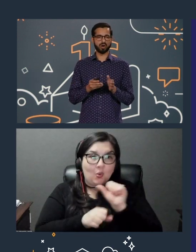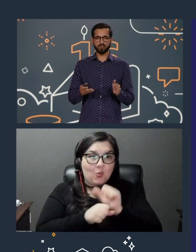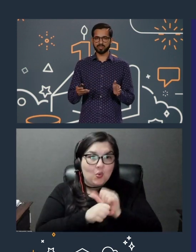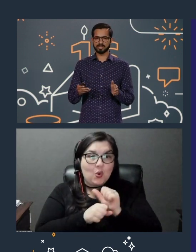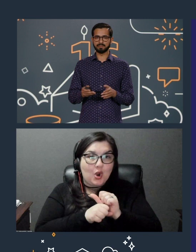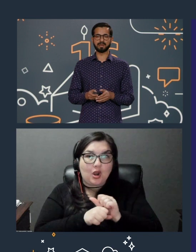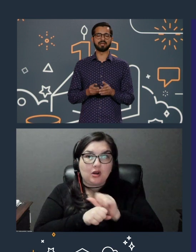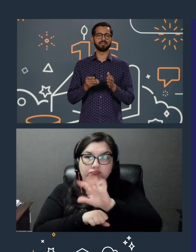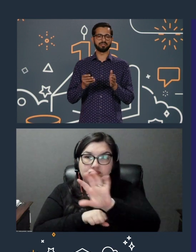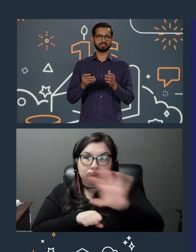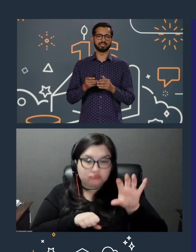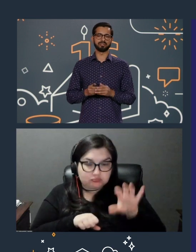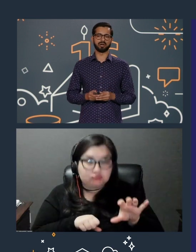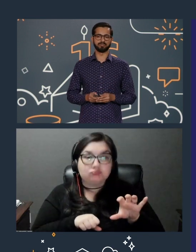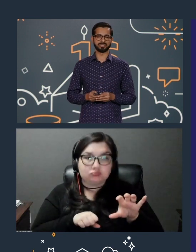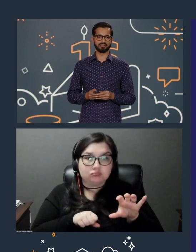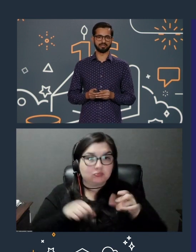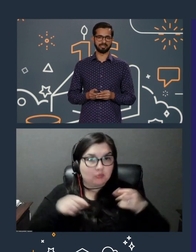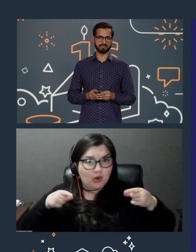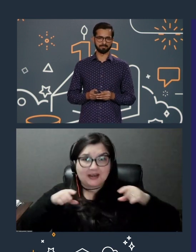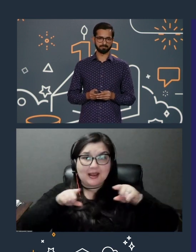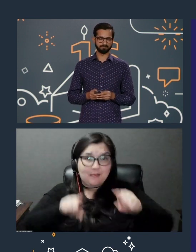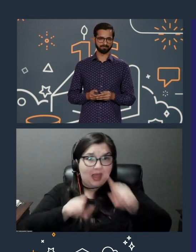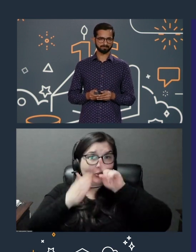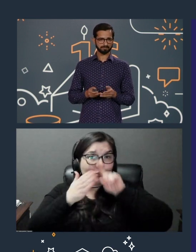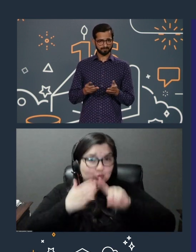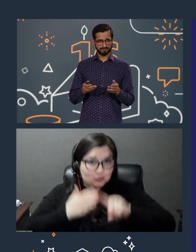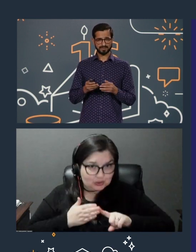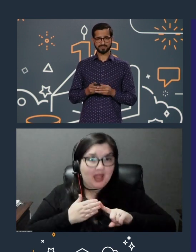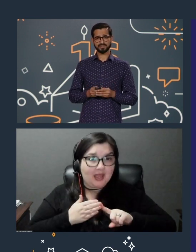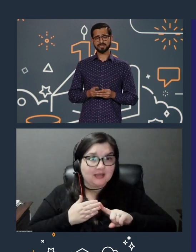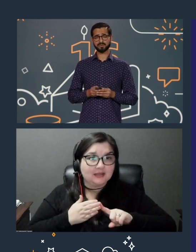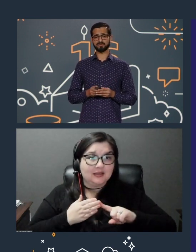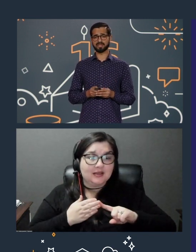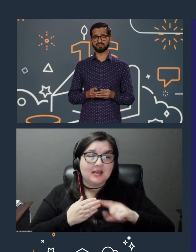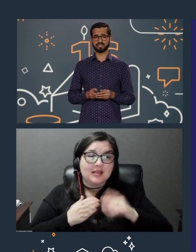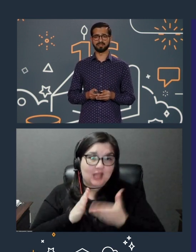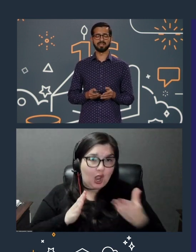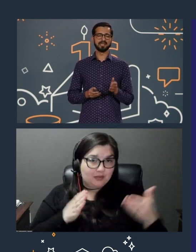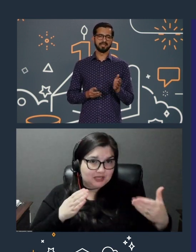all working in parallel to check your object integrity. So that's what we have done.